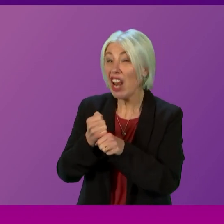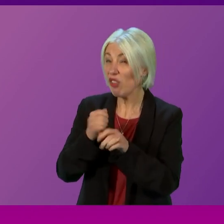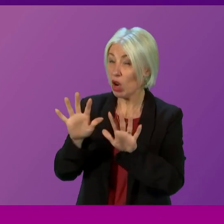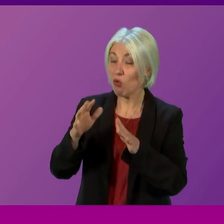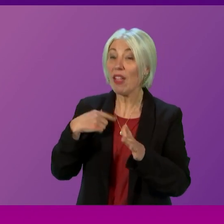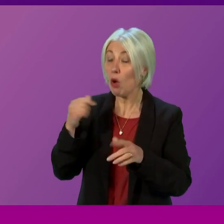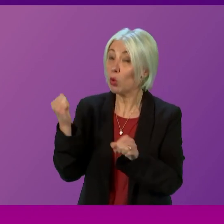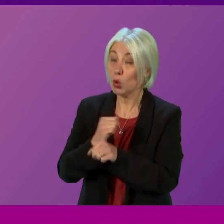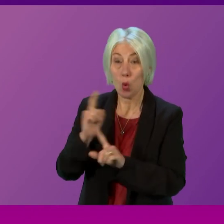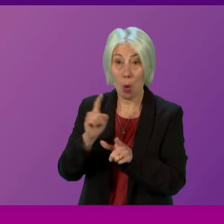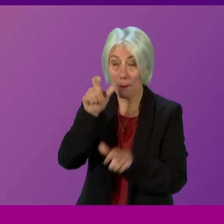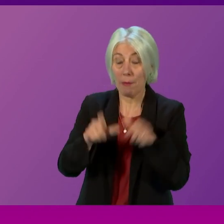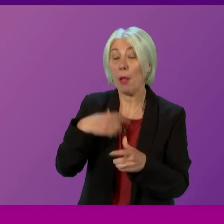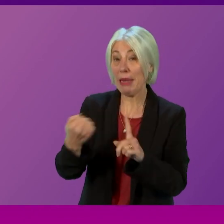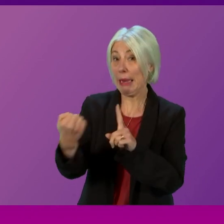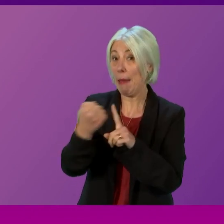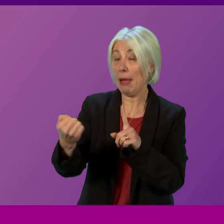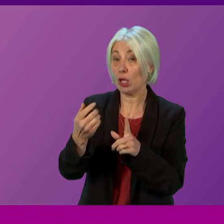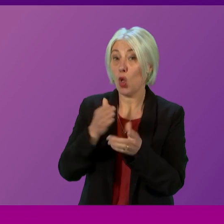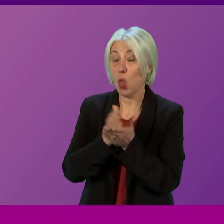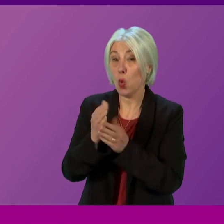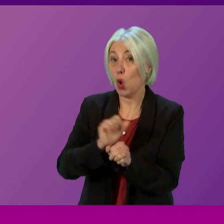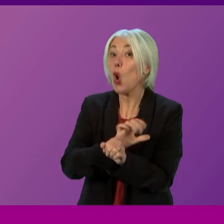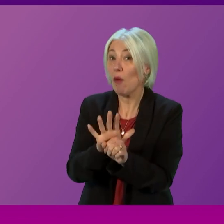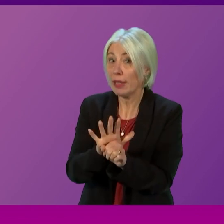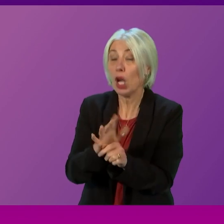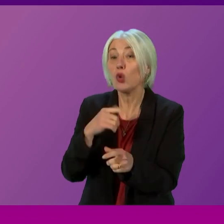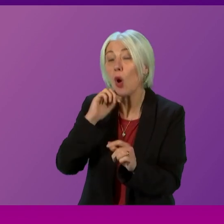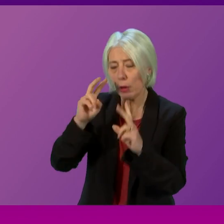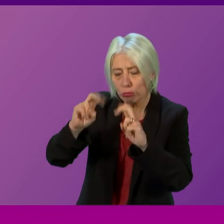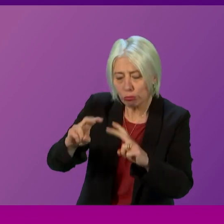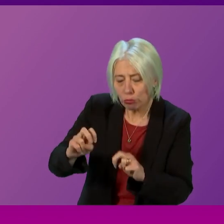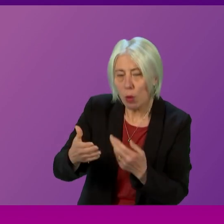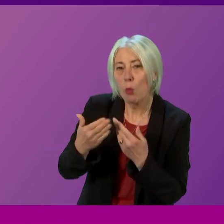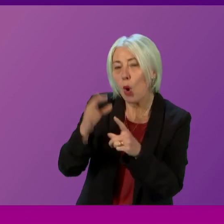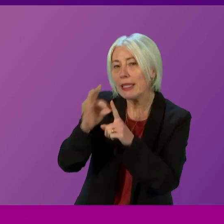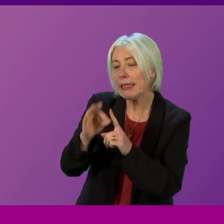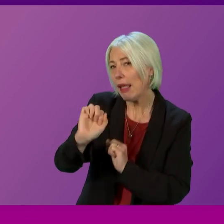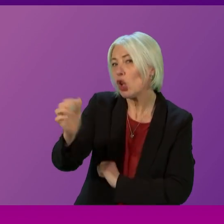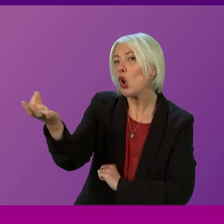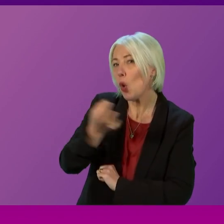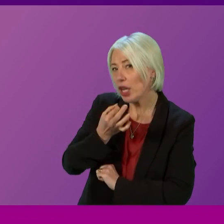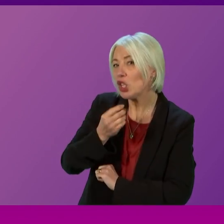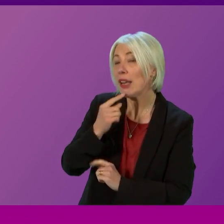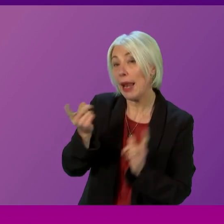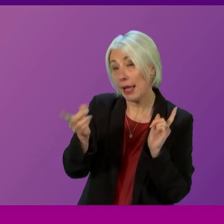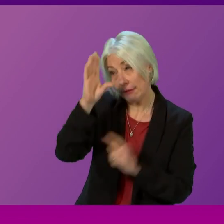to help those who continue to be impacted by Covid. I am happy to look into the detail of the particular question and to revert to Mark Griffin as soon as possible.